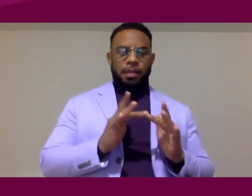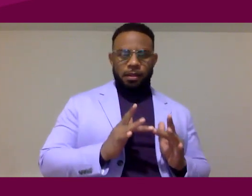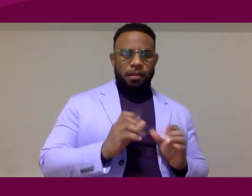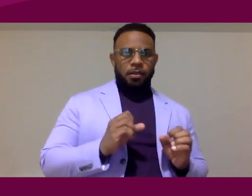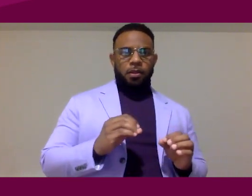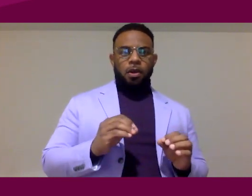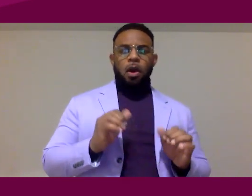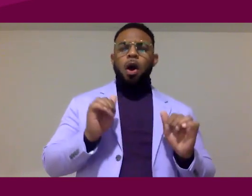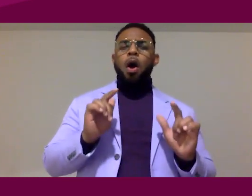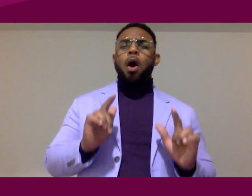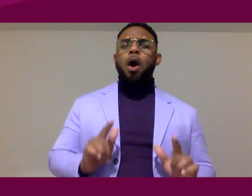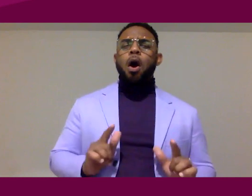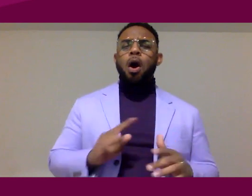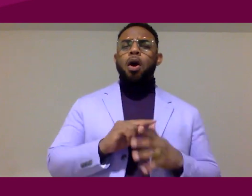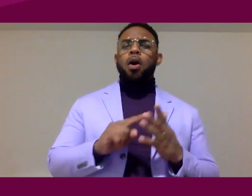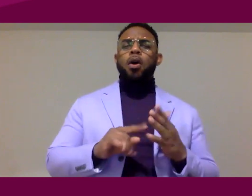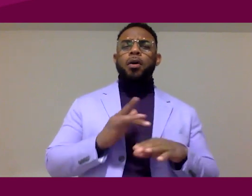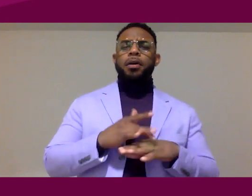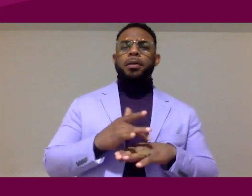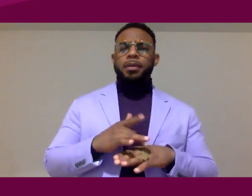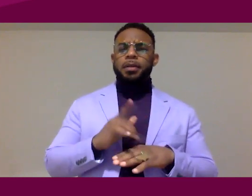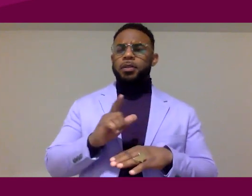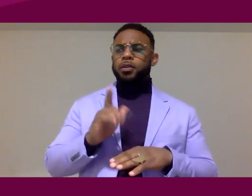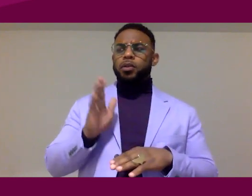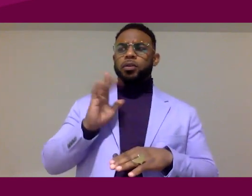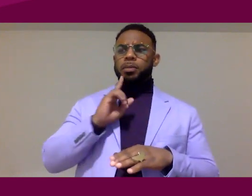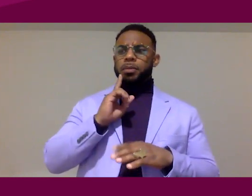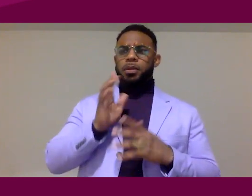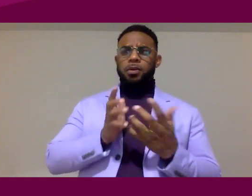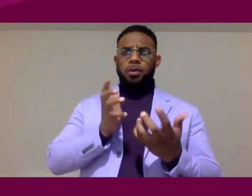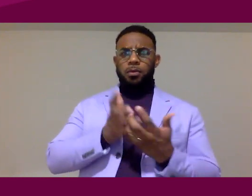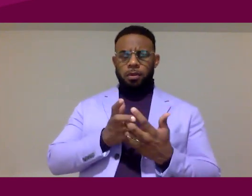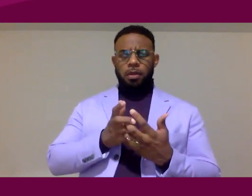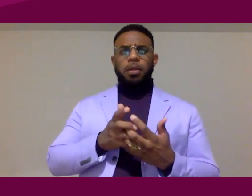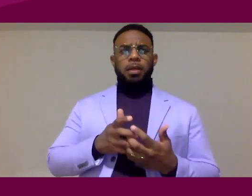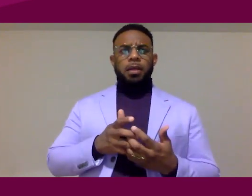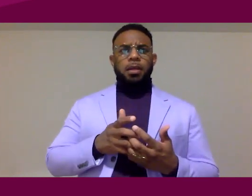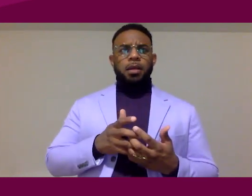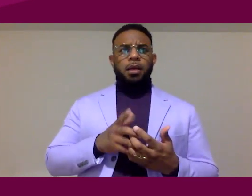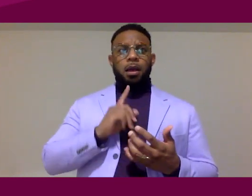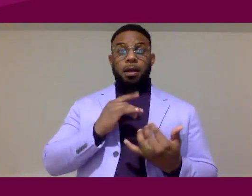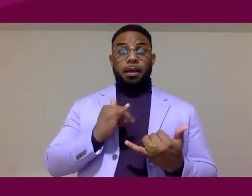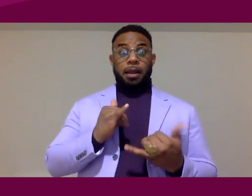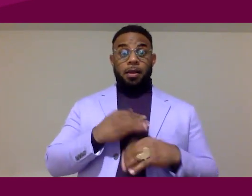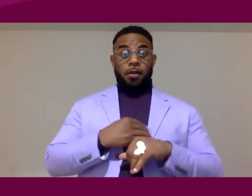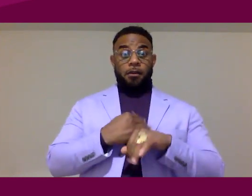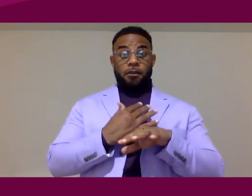So, all of those spaces that used to be brick and mortar are now virtual.